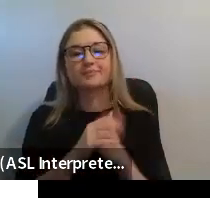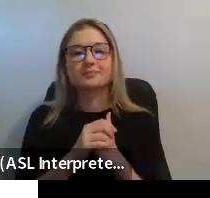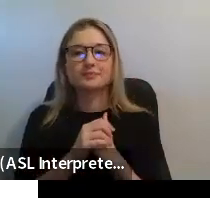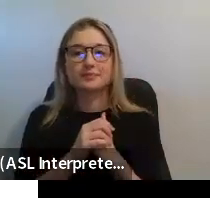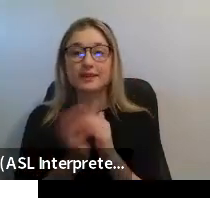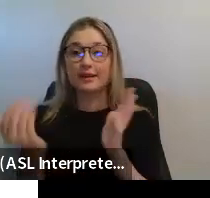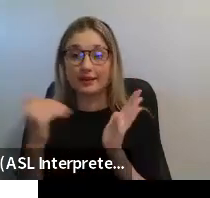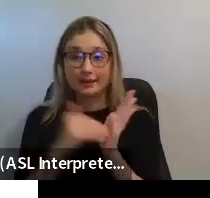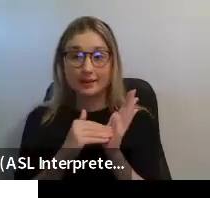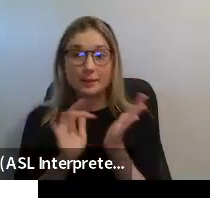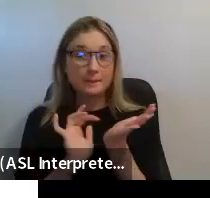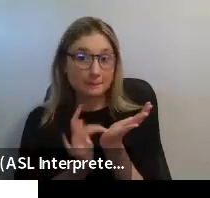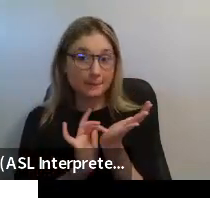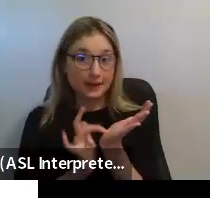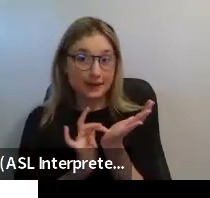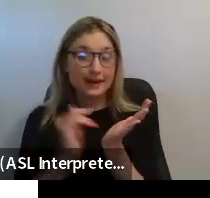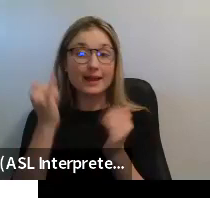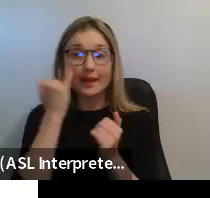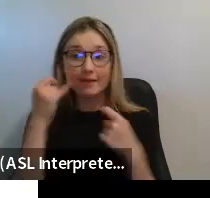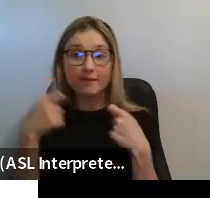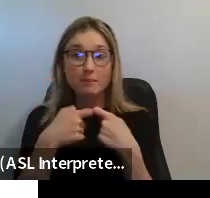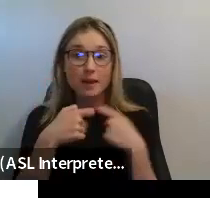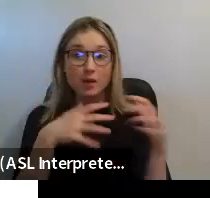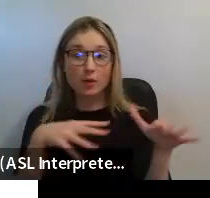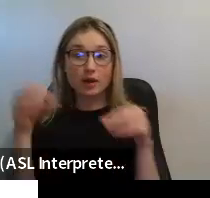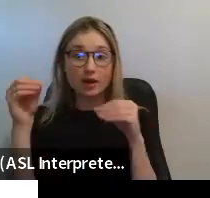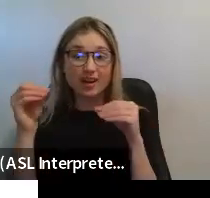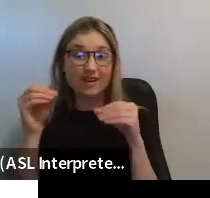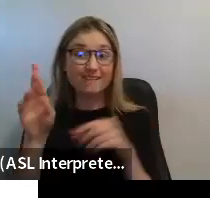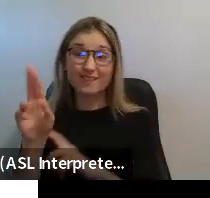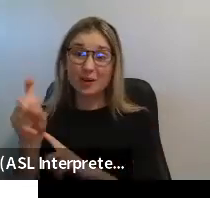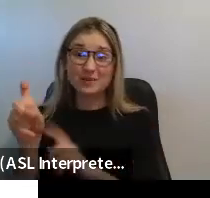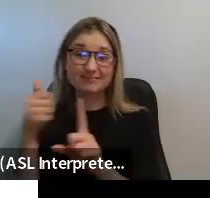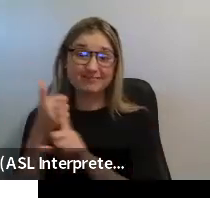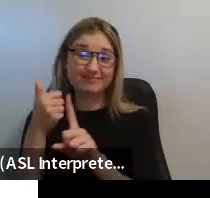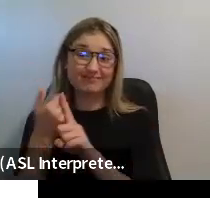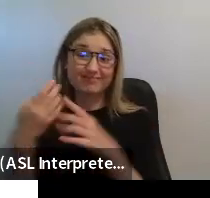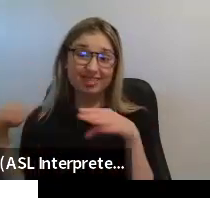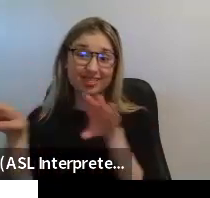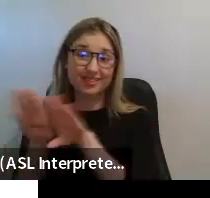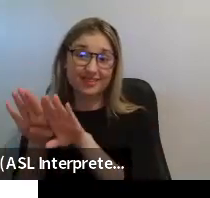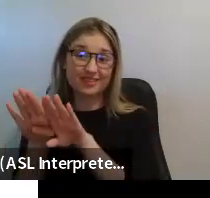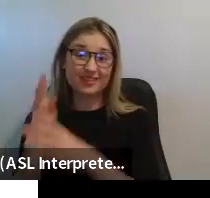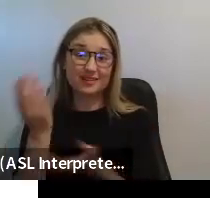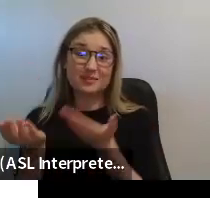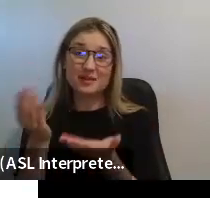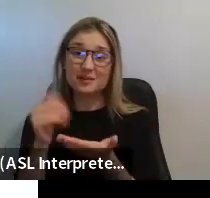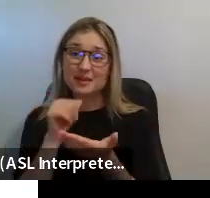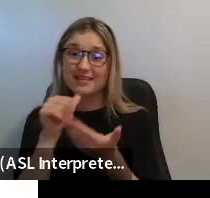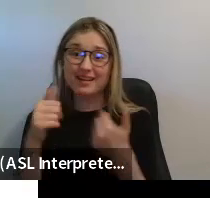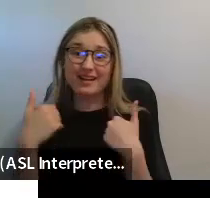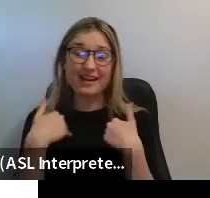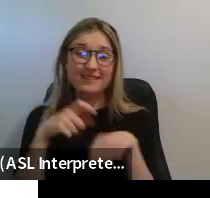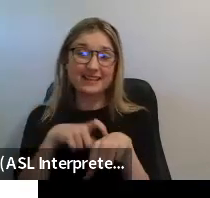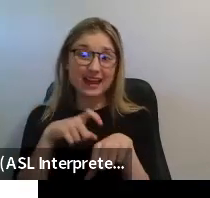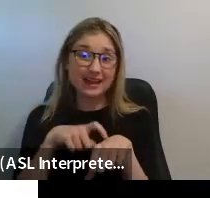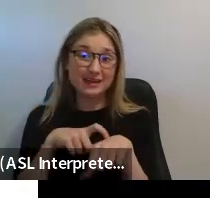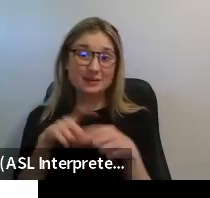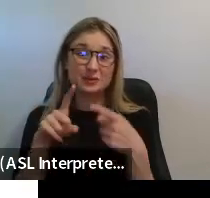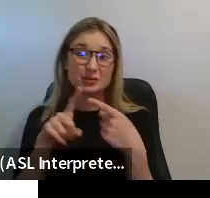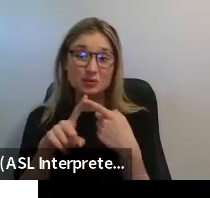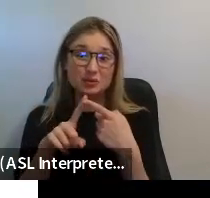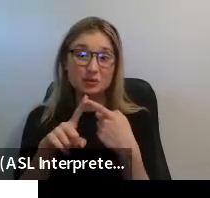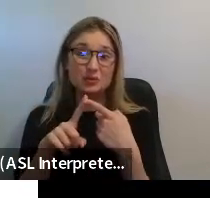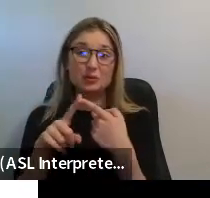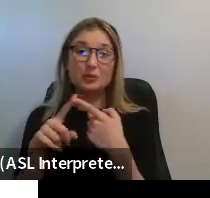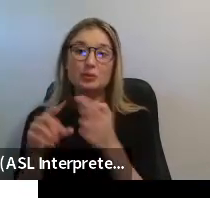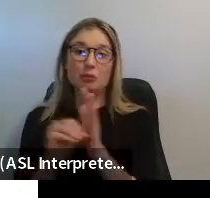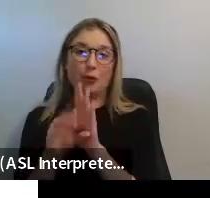If there's a power outage pharmacies are closed, so there may not be a timeline on when you'll be able to reap on any medications that you're taking.